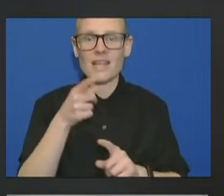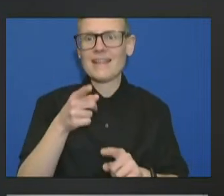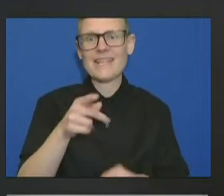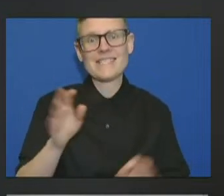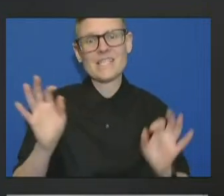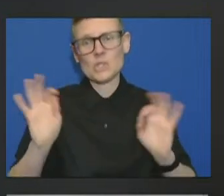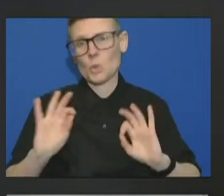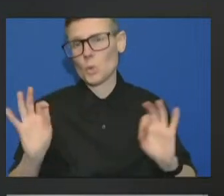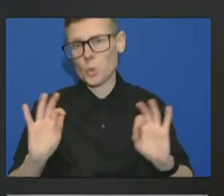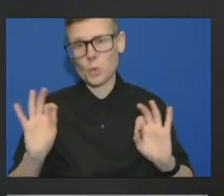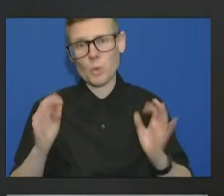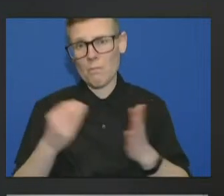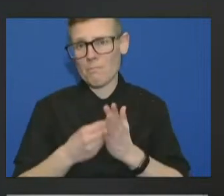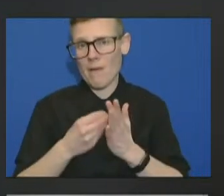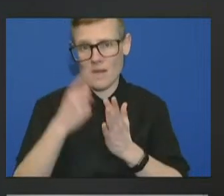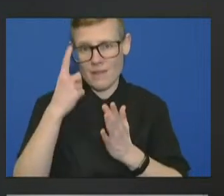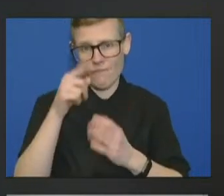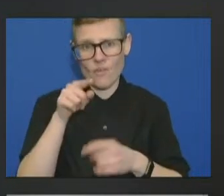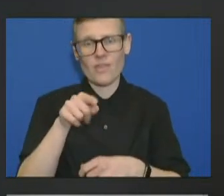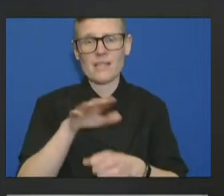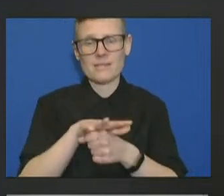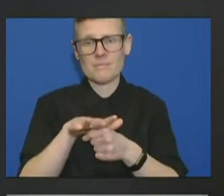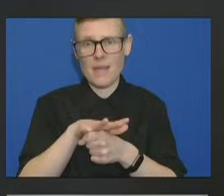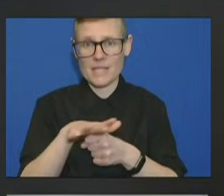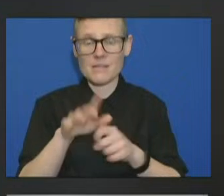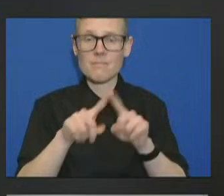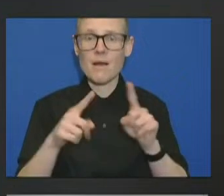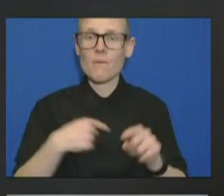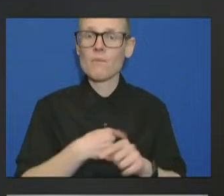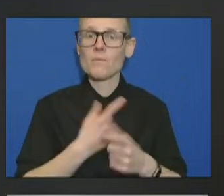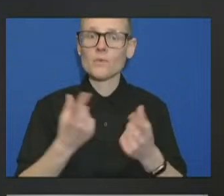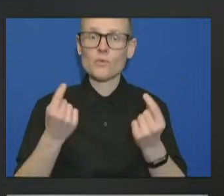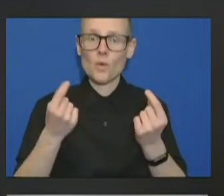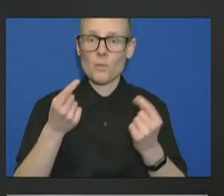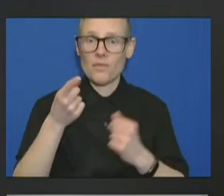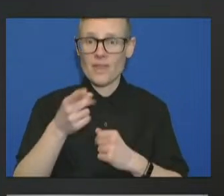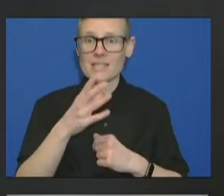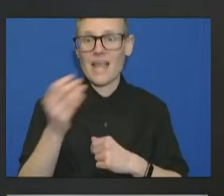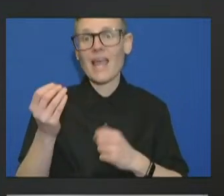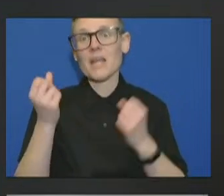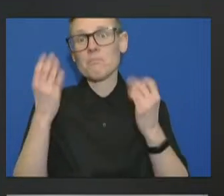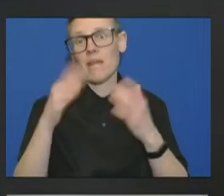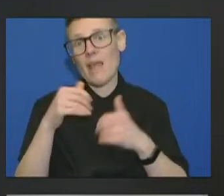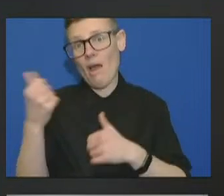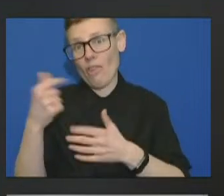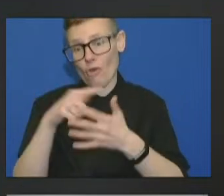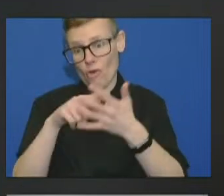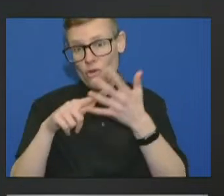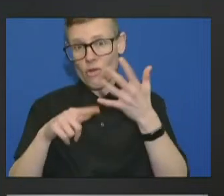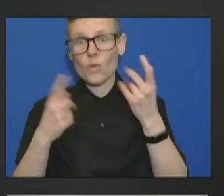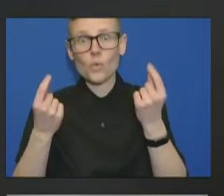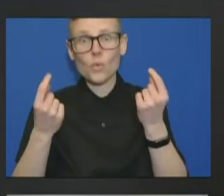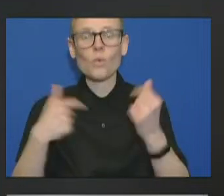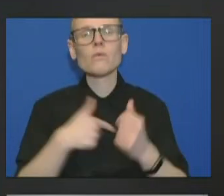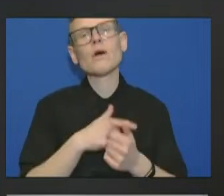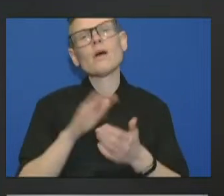far. I'm just going to tell you that right now, this is a paltry amount to spend in this space.